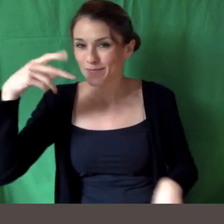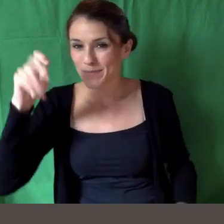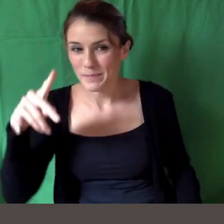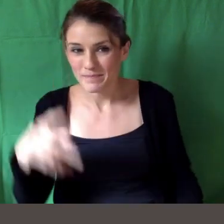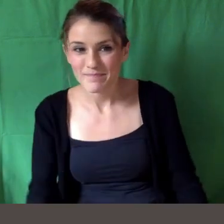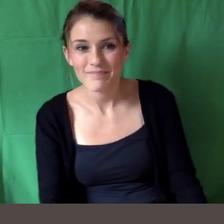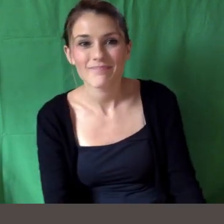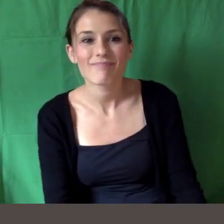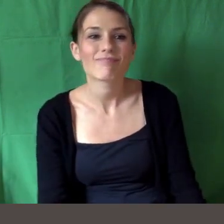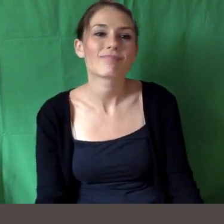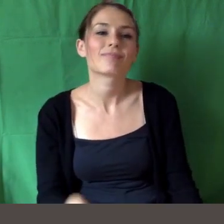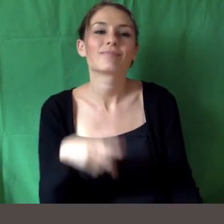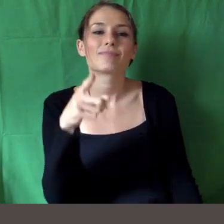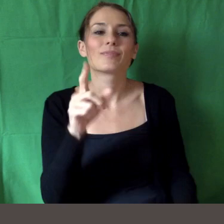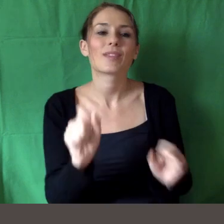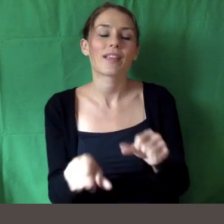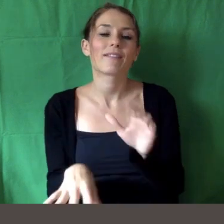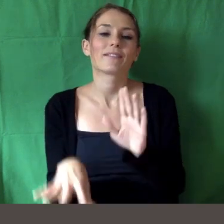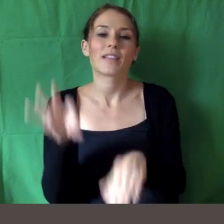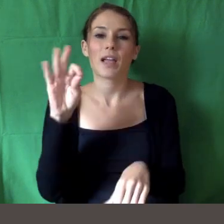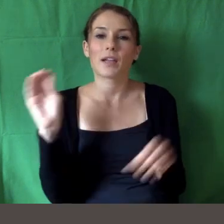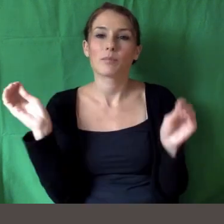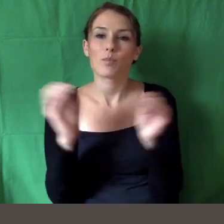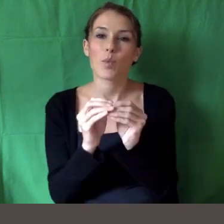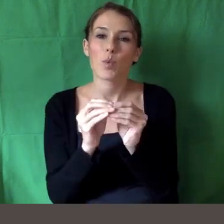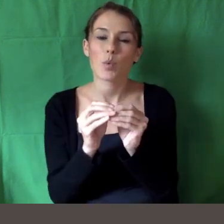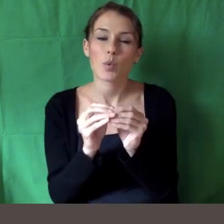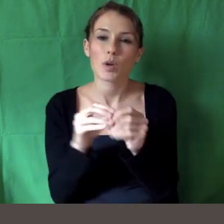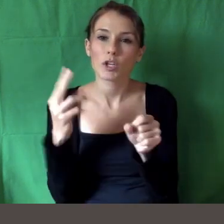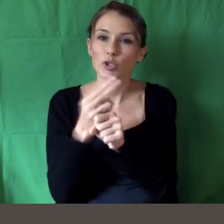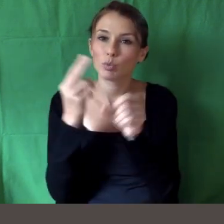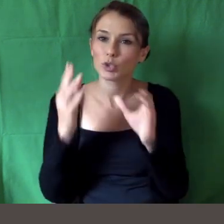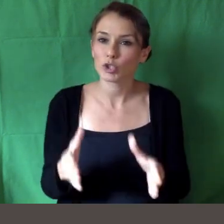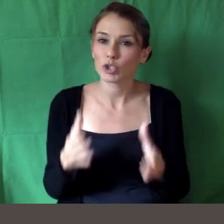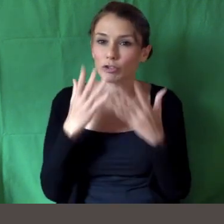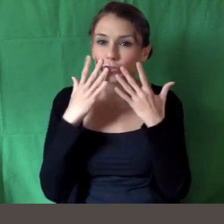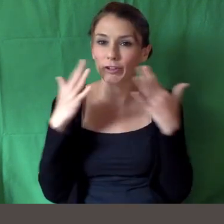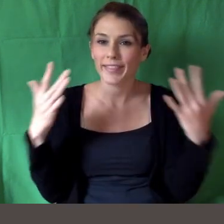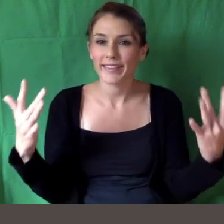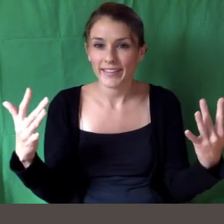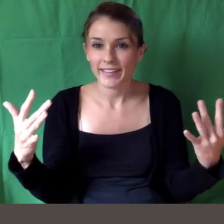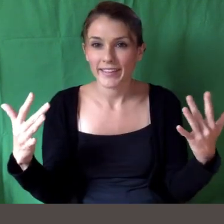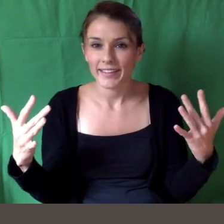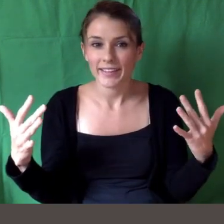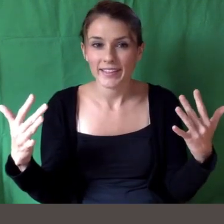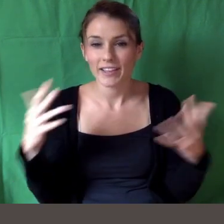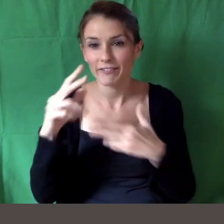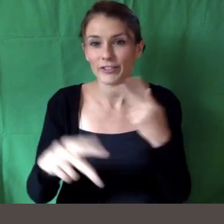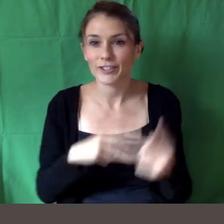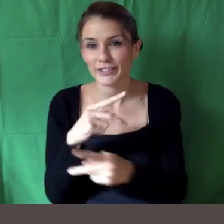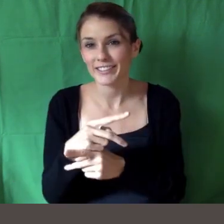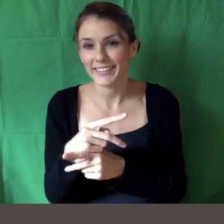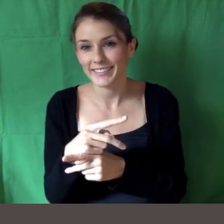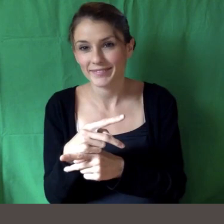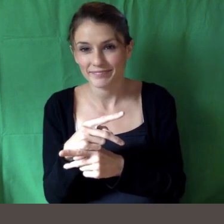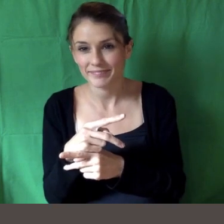You can also find a more user friendly version of the release schedule.